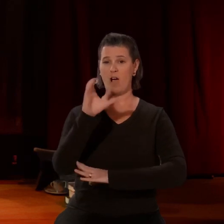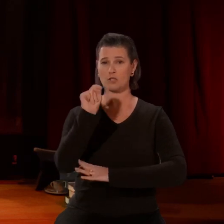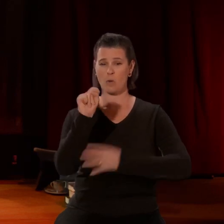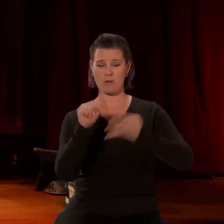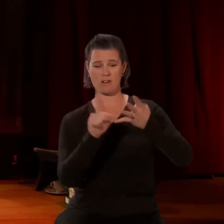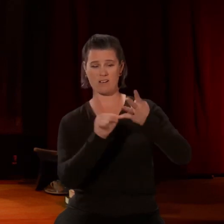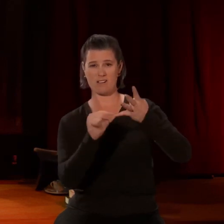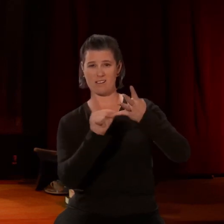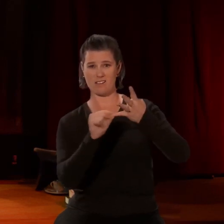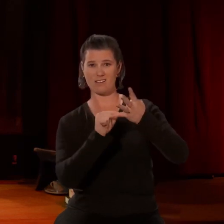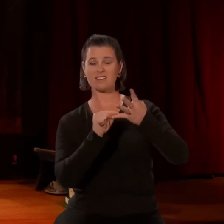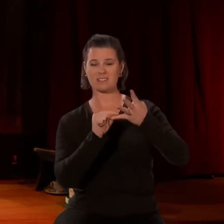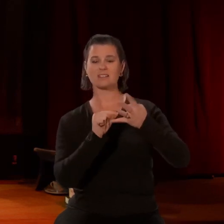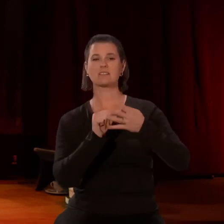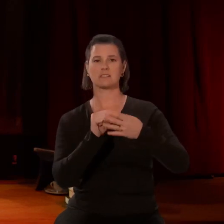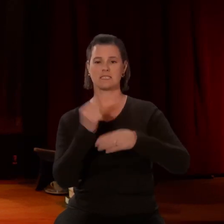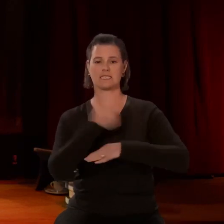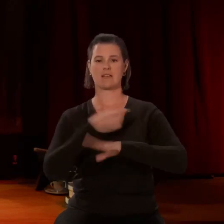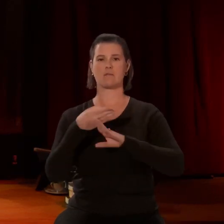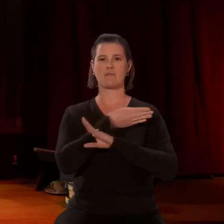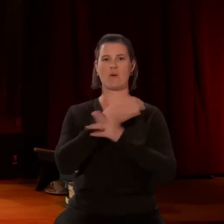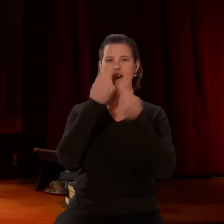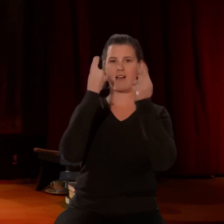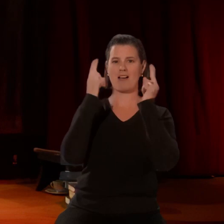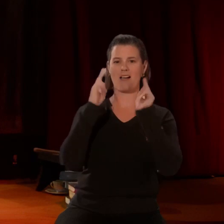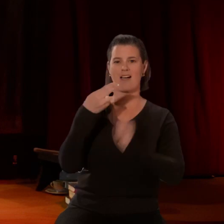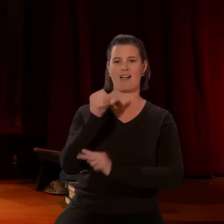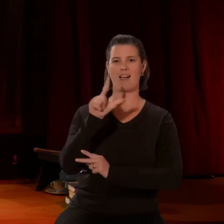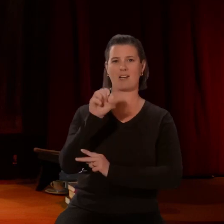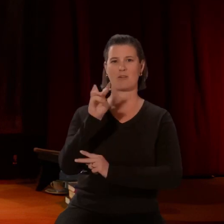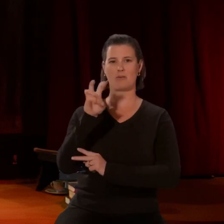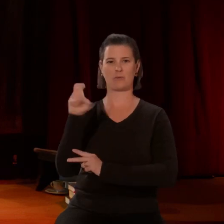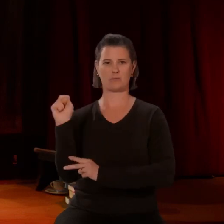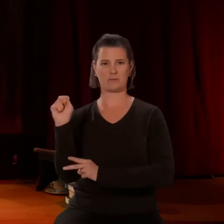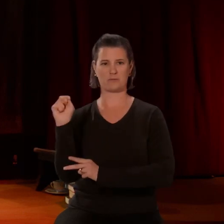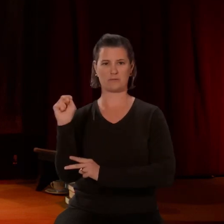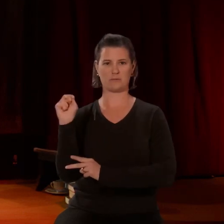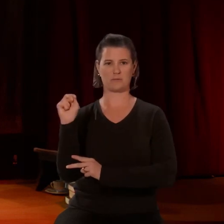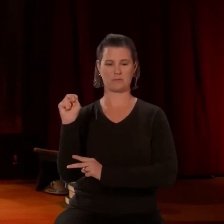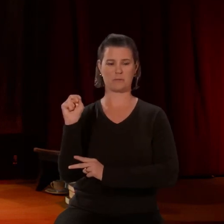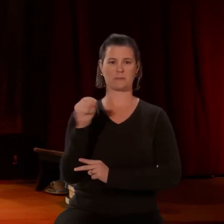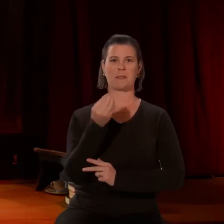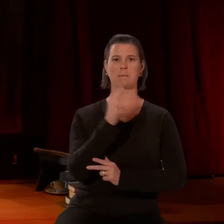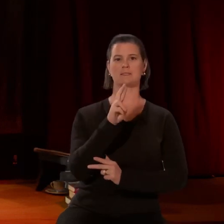the day before Halloween, old Van Tassel sent out invitations